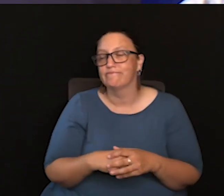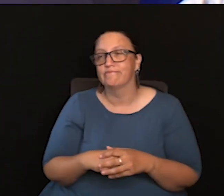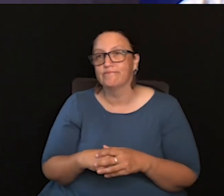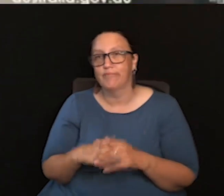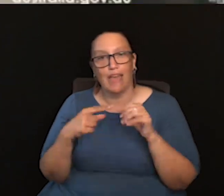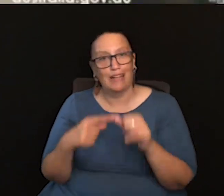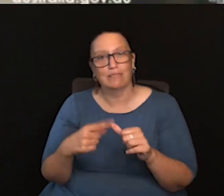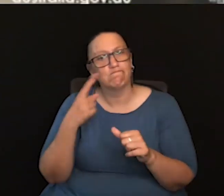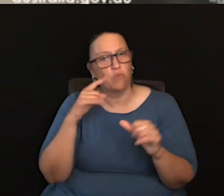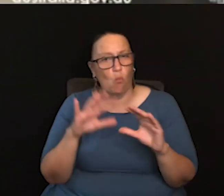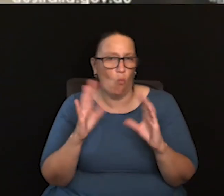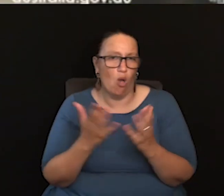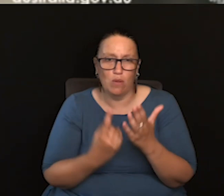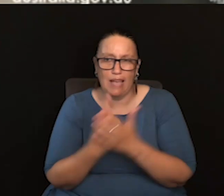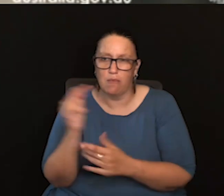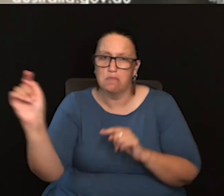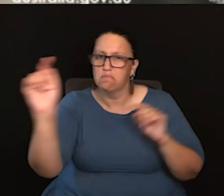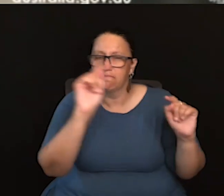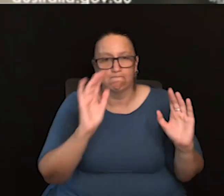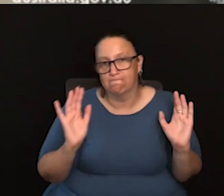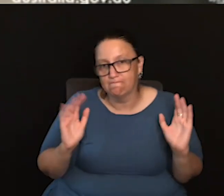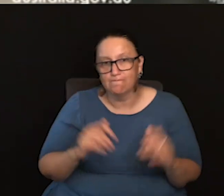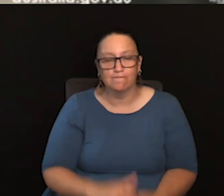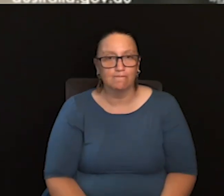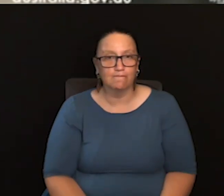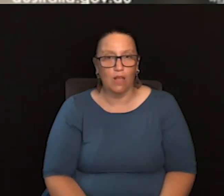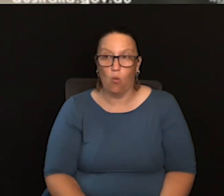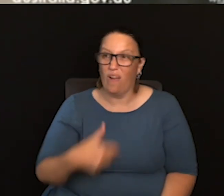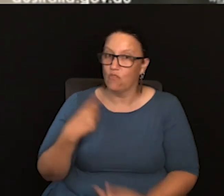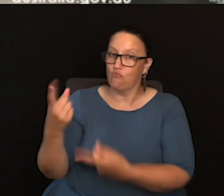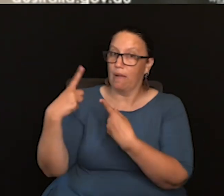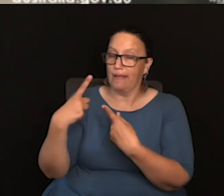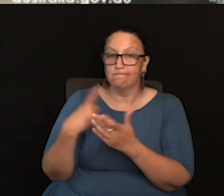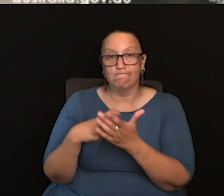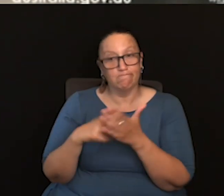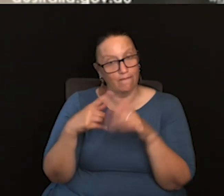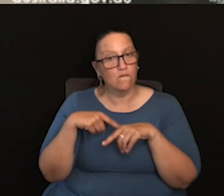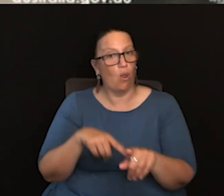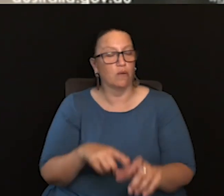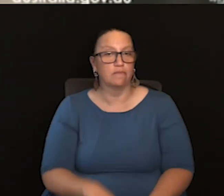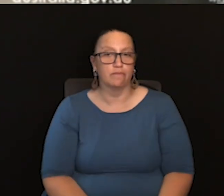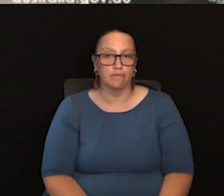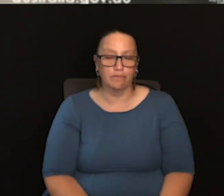(OVERLAPPING VOICES) All of these programs are under continuous review. We adjusted the contact settings on medical advice